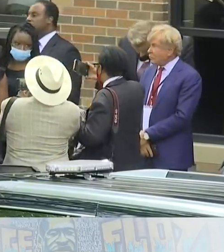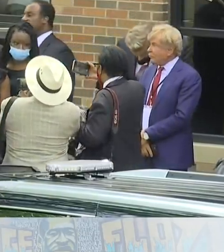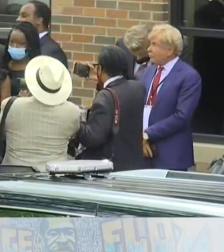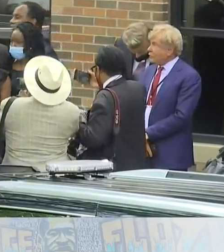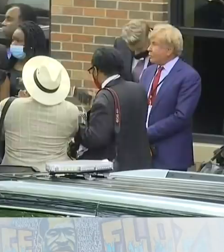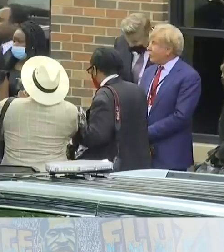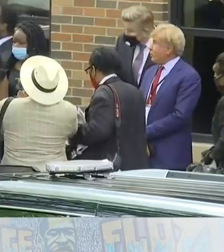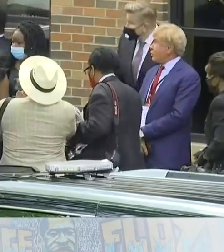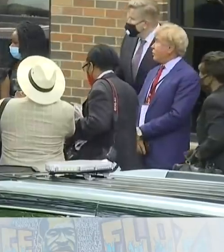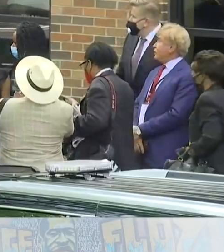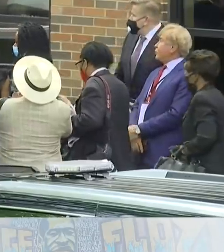SEE RIGHT THERE.